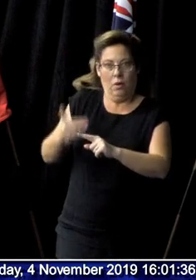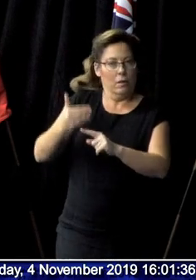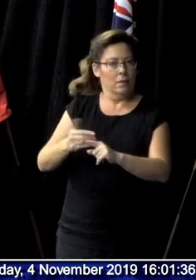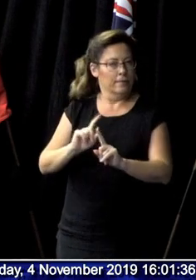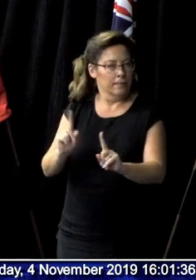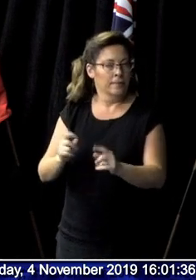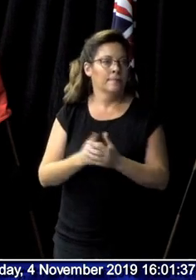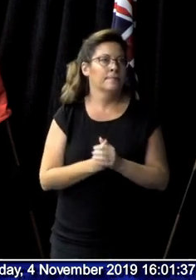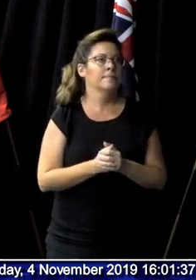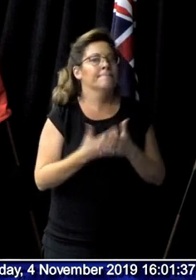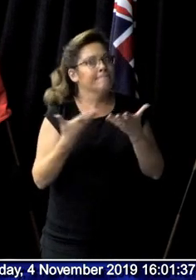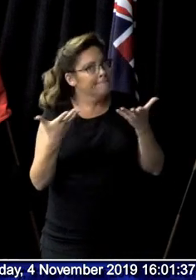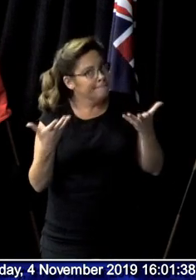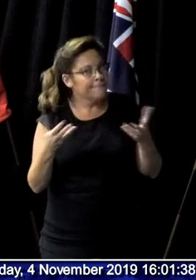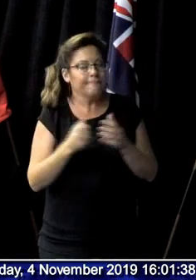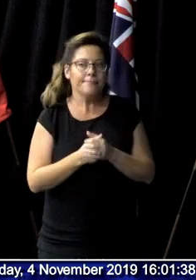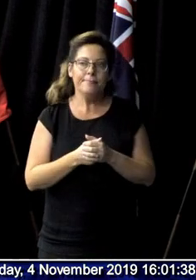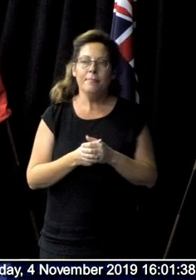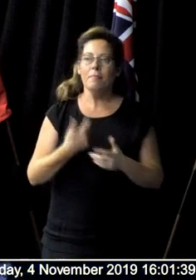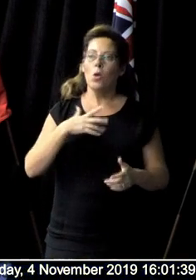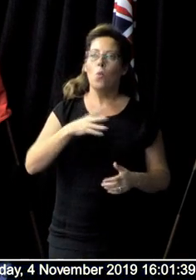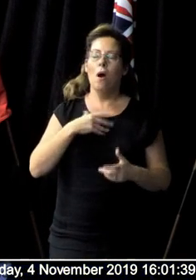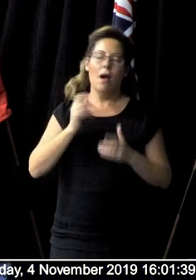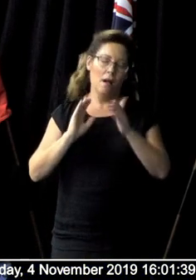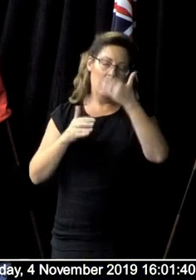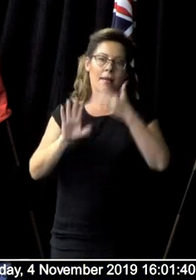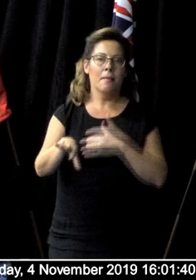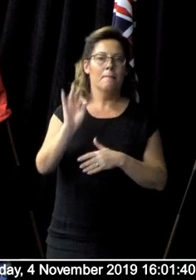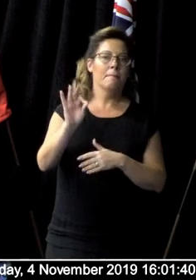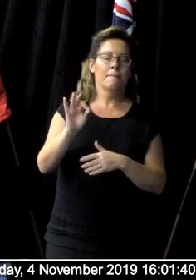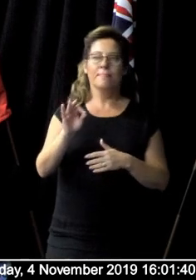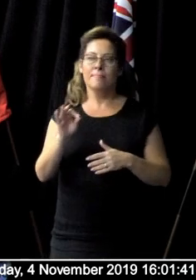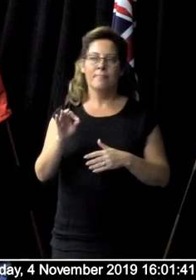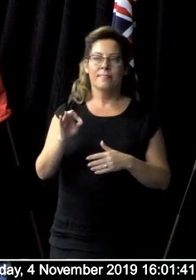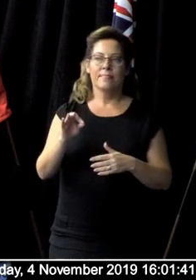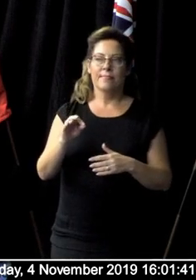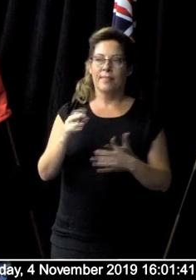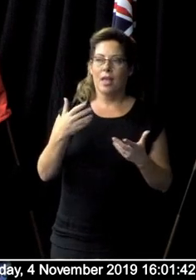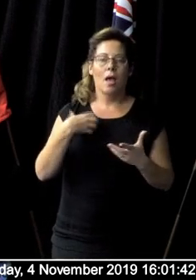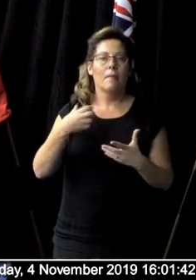So I think – the reason I would choose something longer than, you know, 13